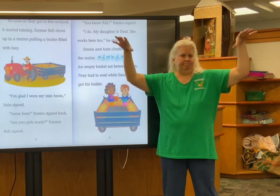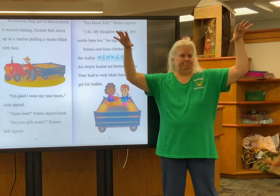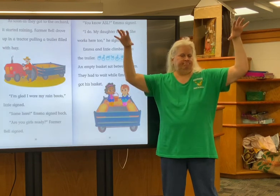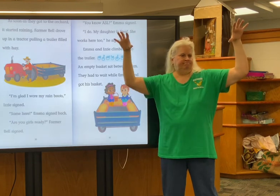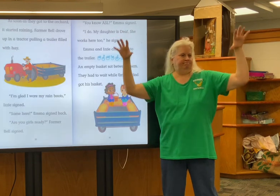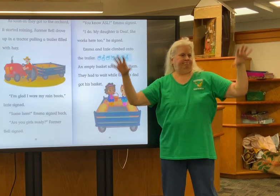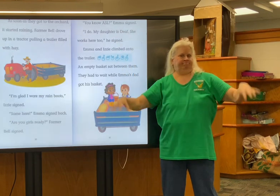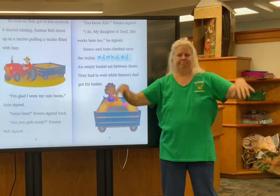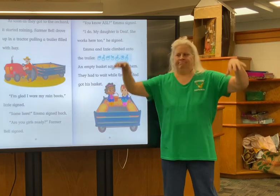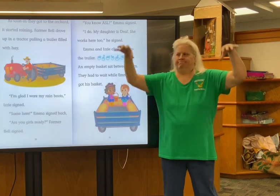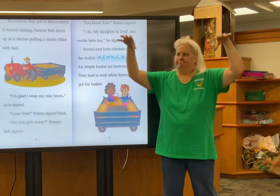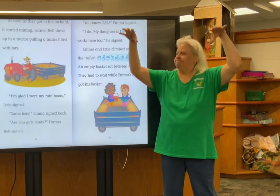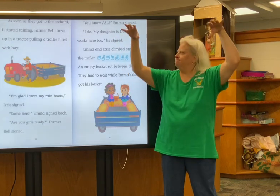it started to rain.